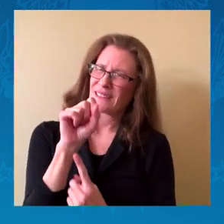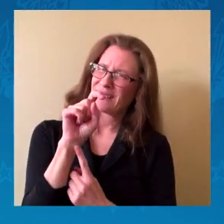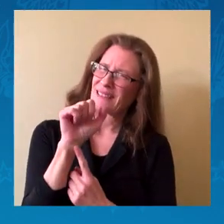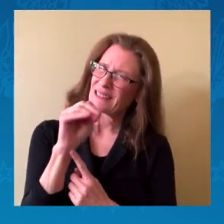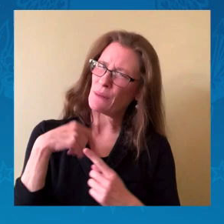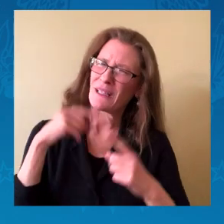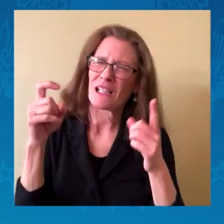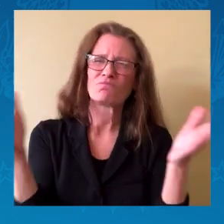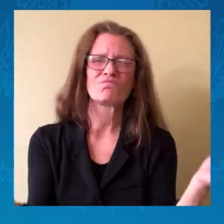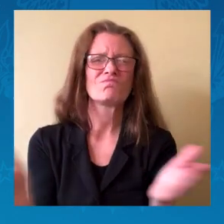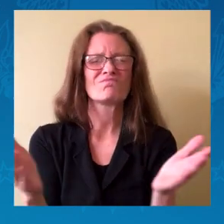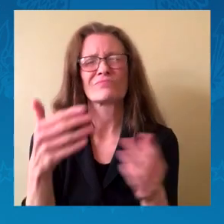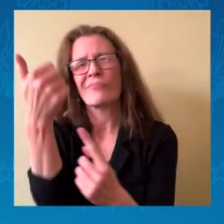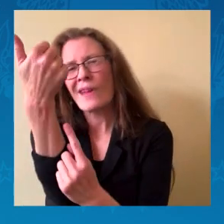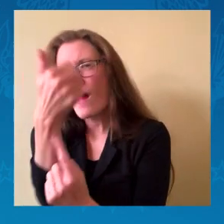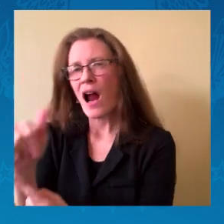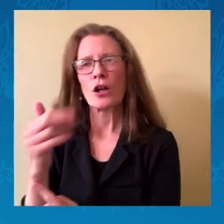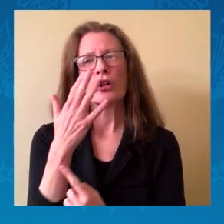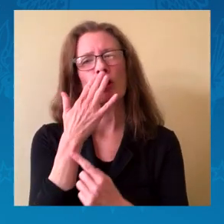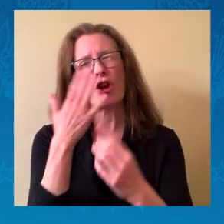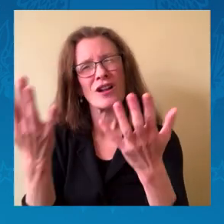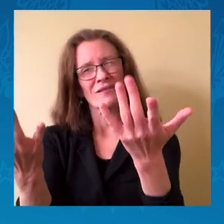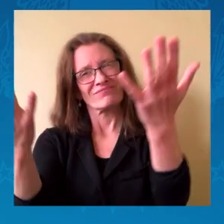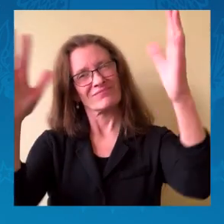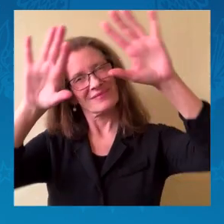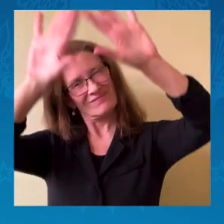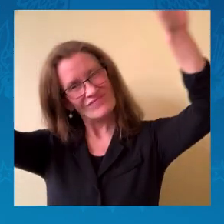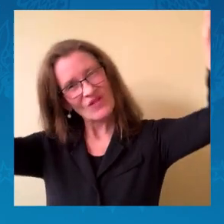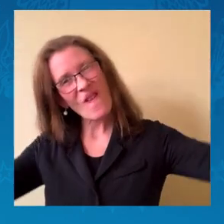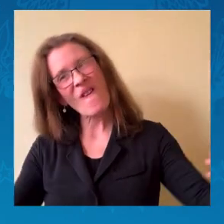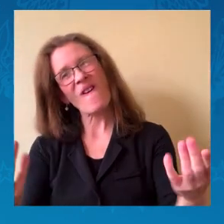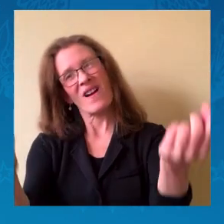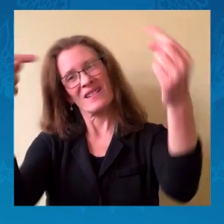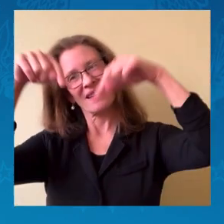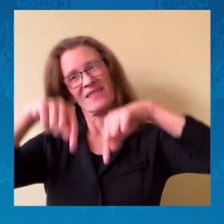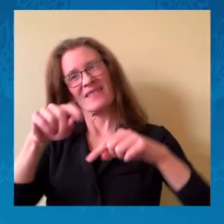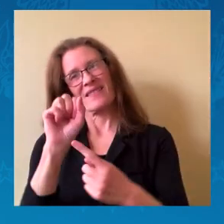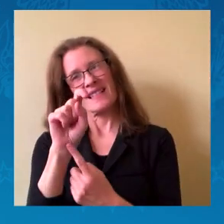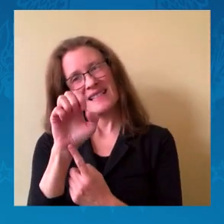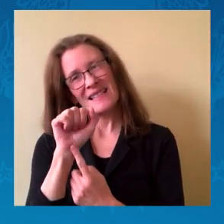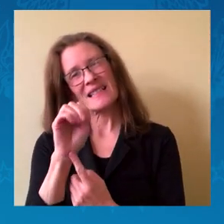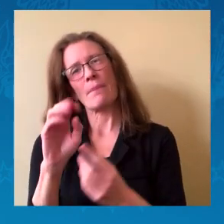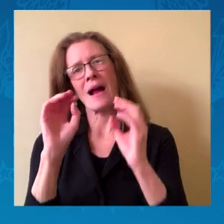We also need to expand STEM education and how it's defined and how it's delivered